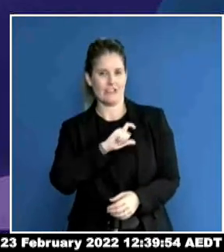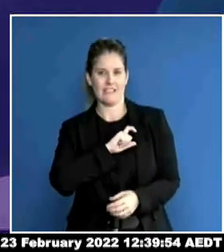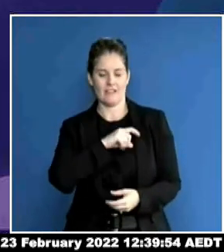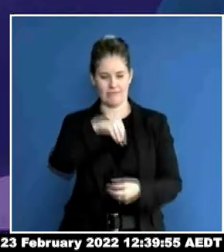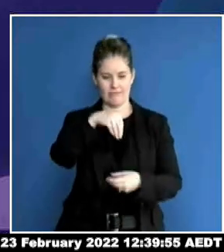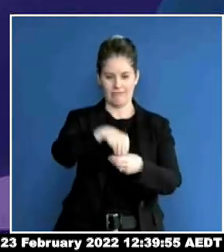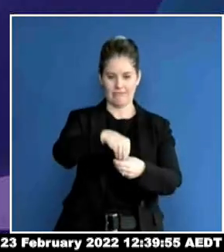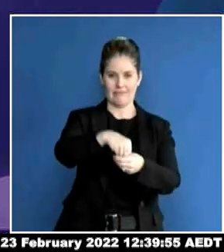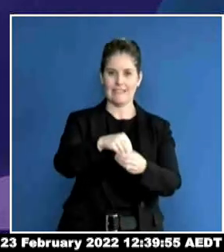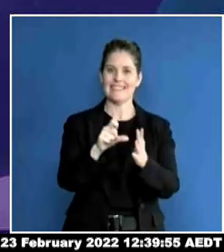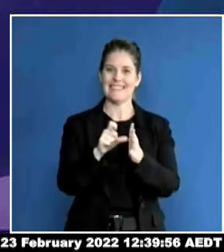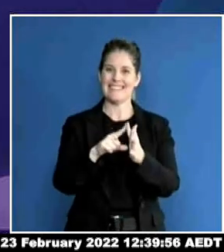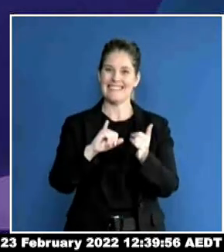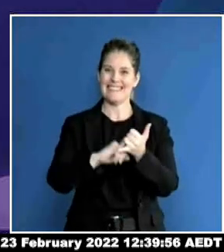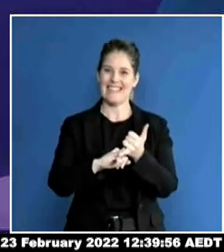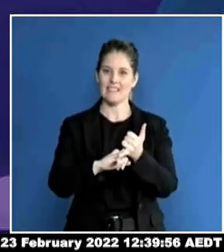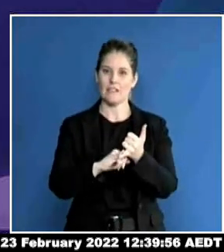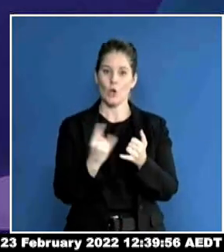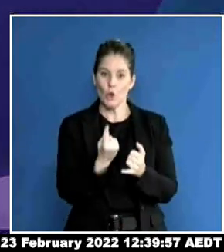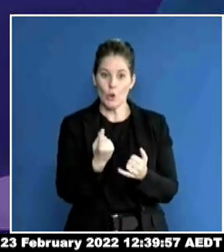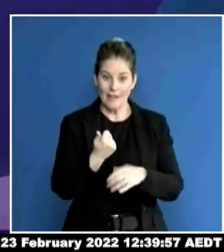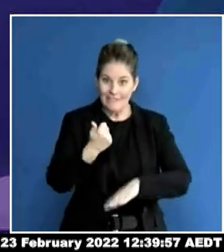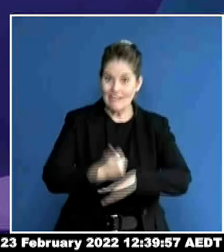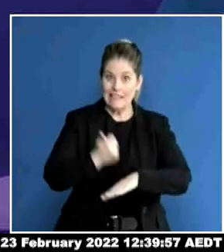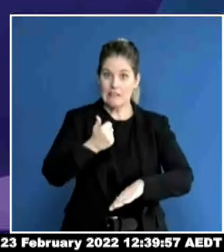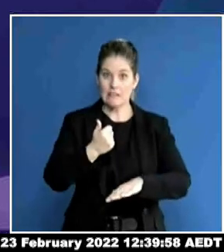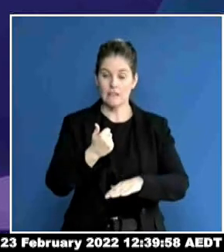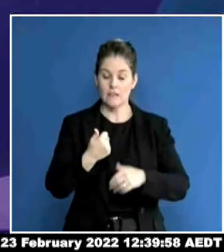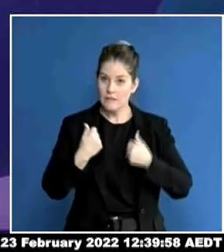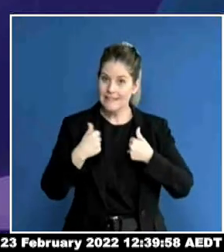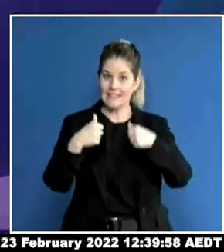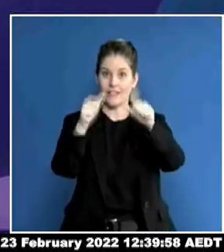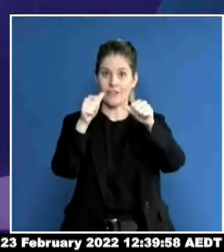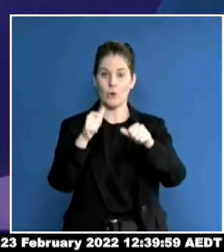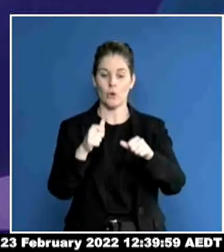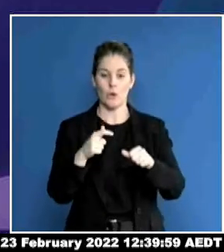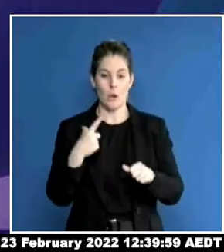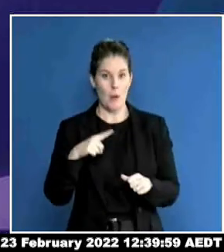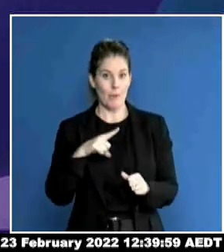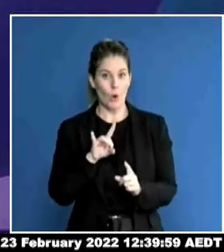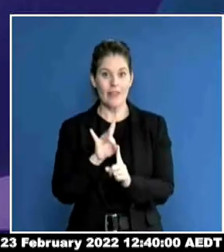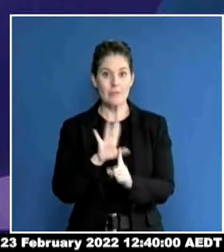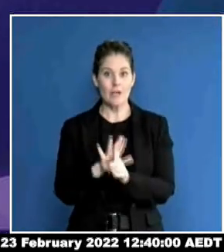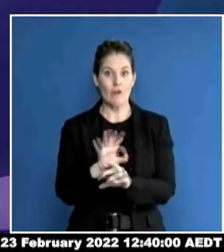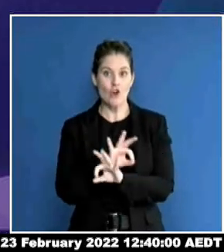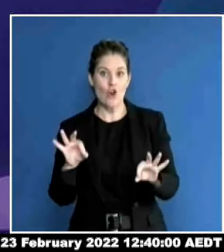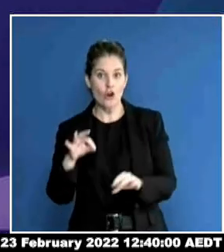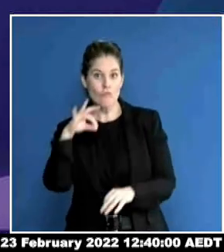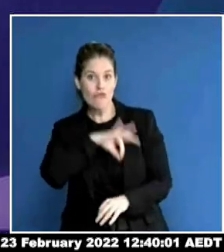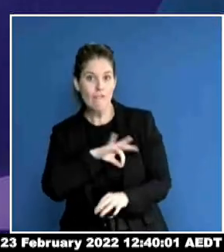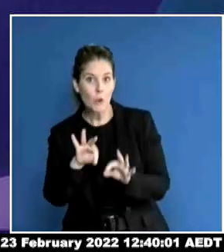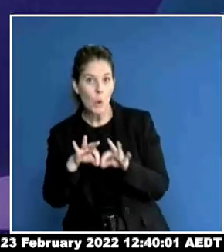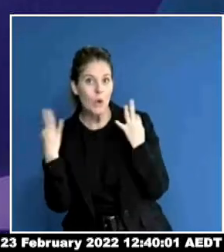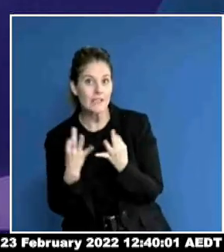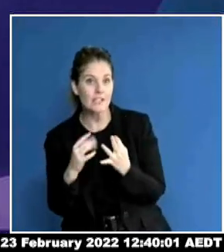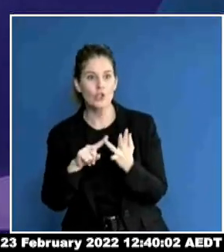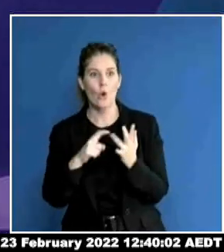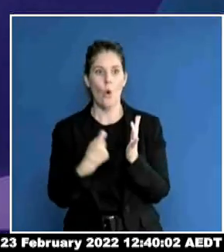it. Is it because the DES provider is non-profit as opposed to profit? Is it because there are people with disability on staff?